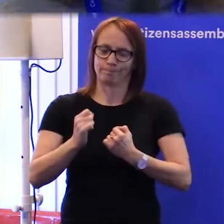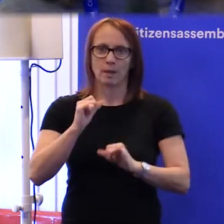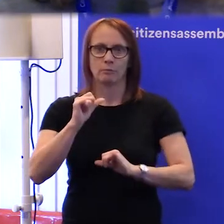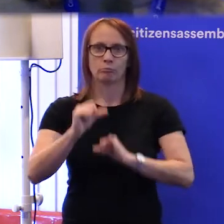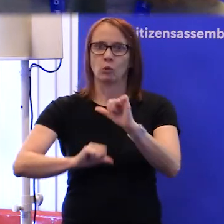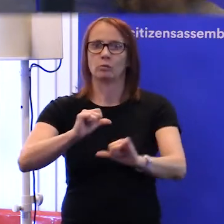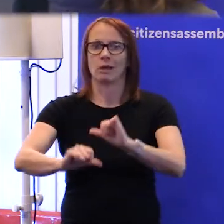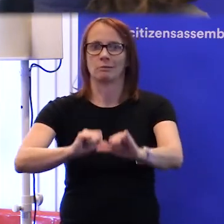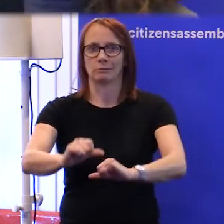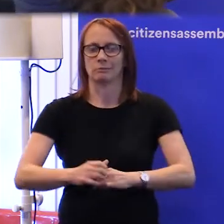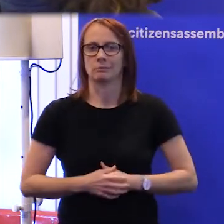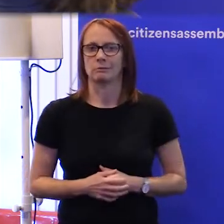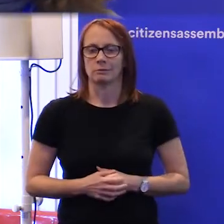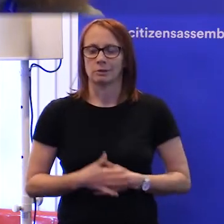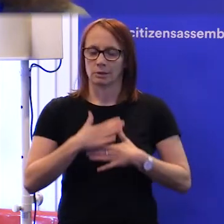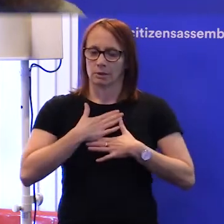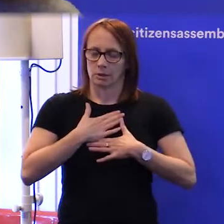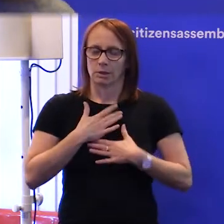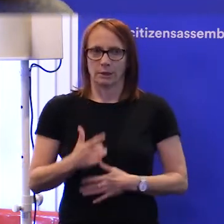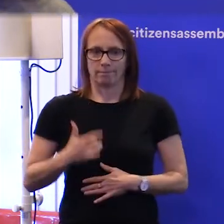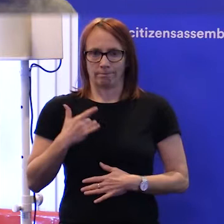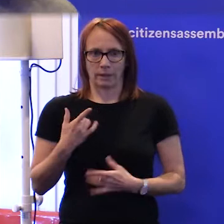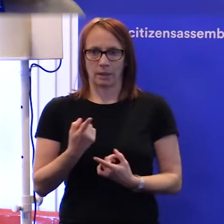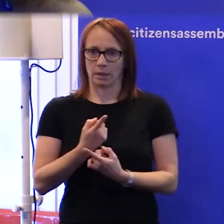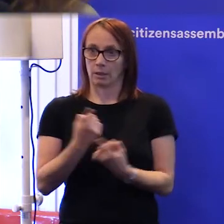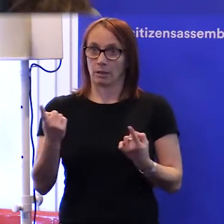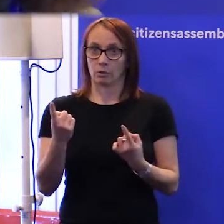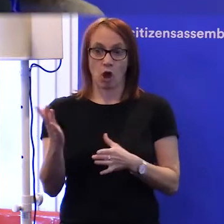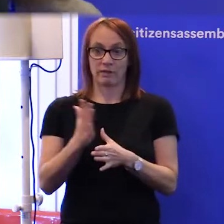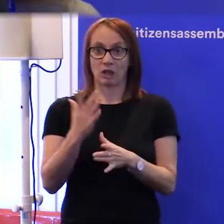I am heart warmed and I feel you should really even at the beginning of the